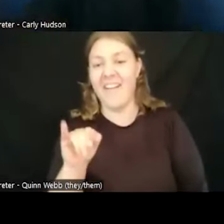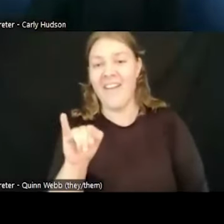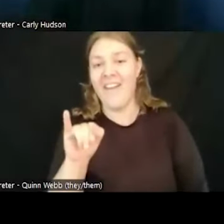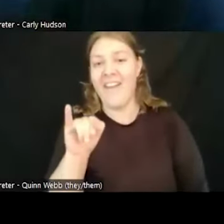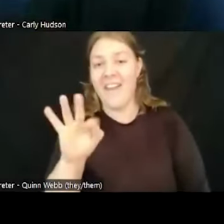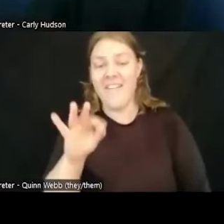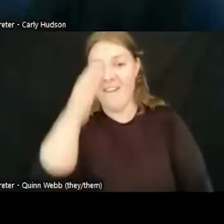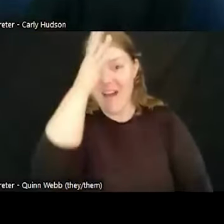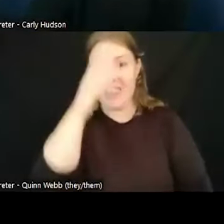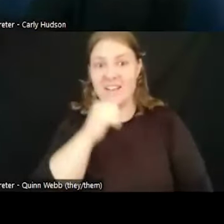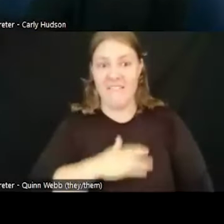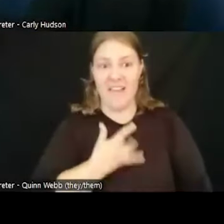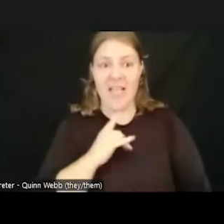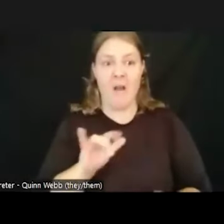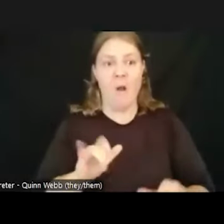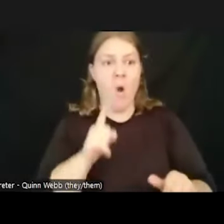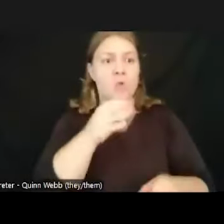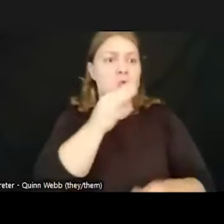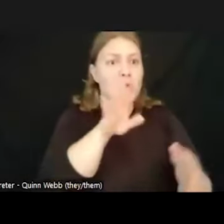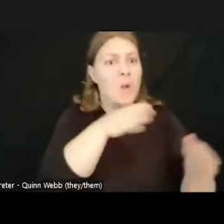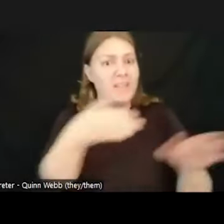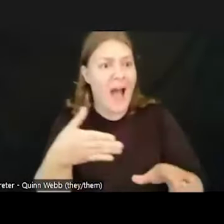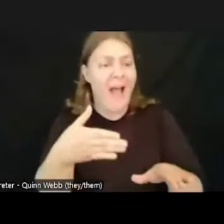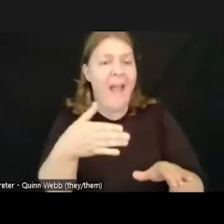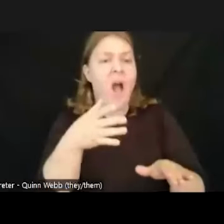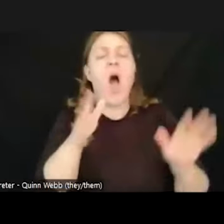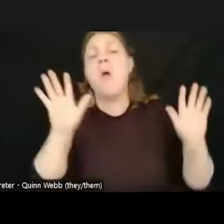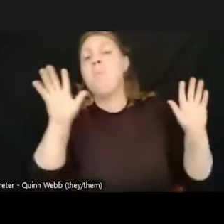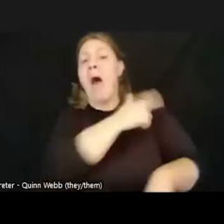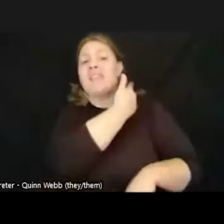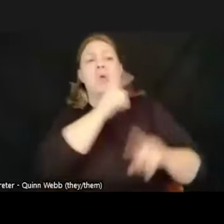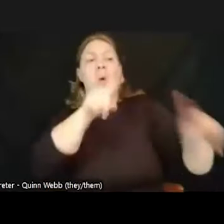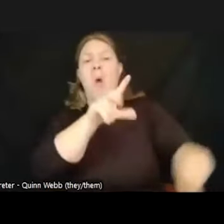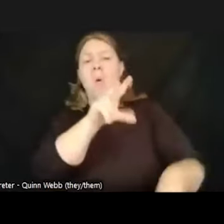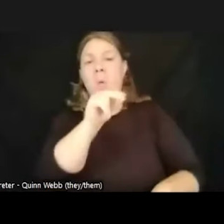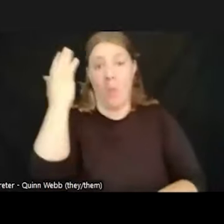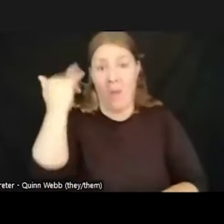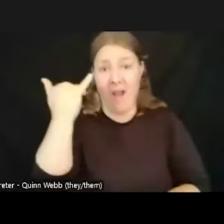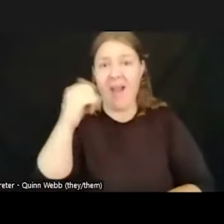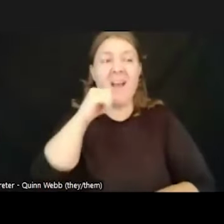a culturally responsive manner that really made him feel welcomed and if you don't feel welcomed